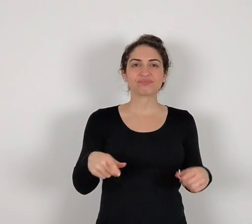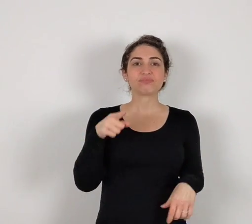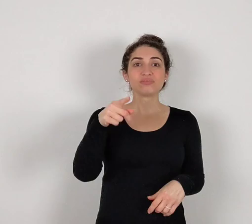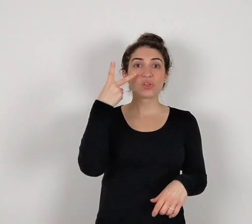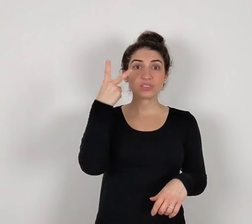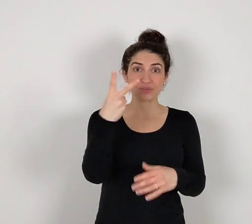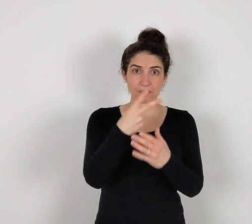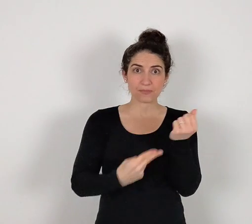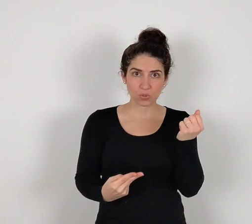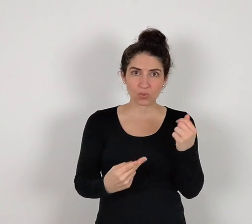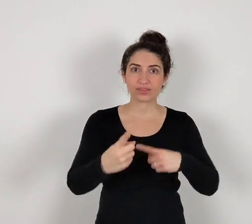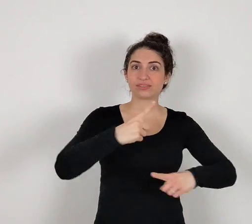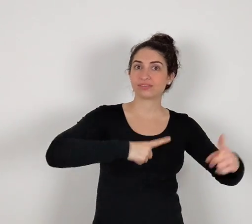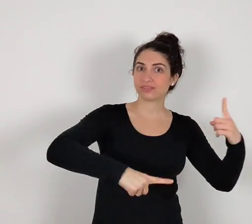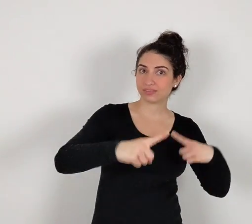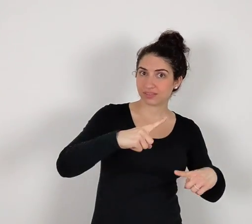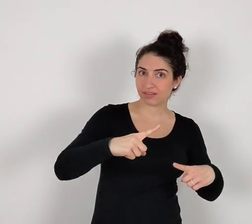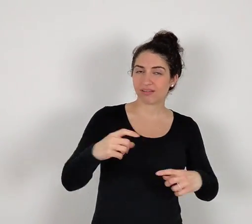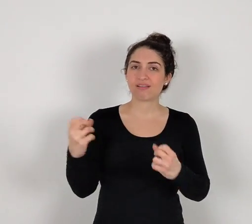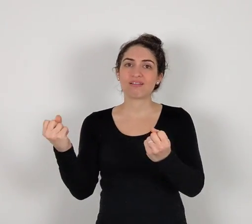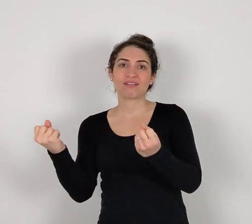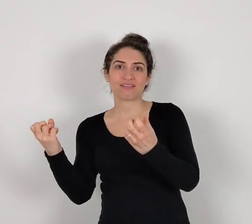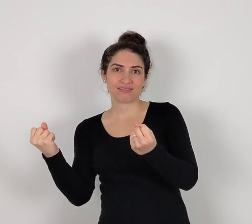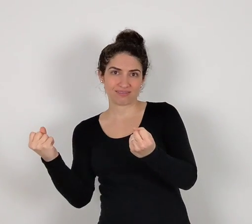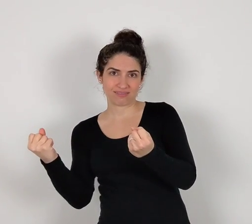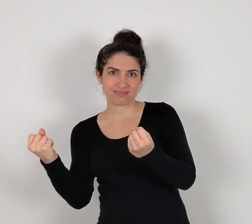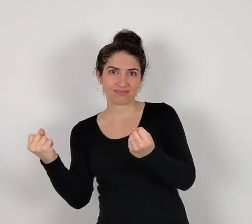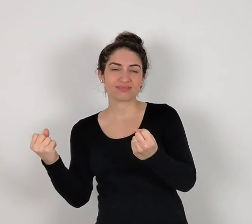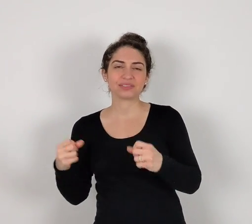You'll see both. Sign and sign.